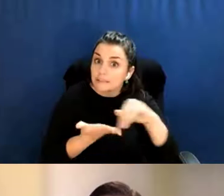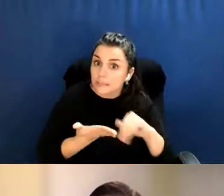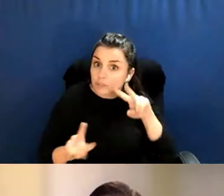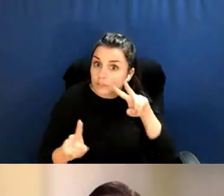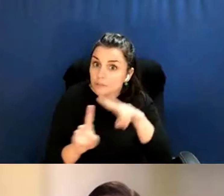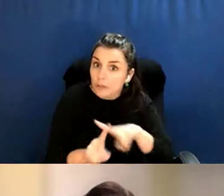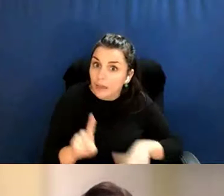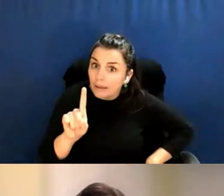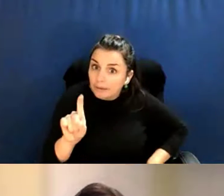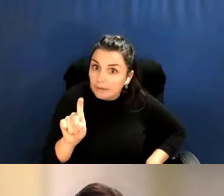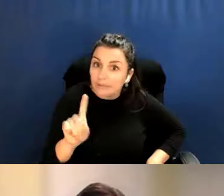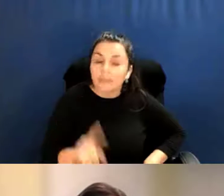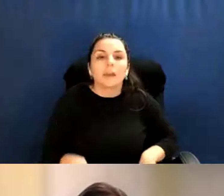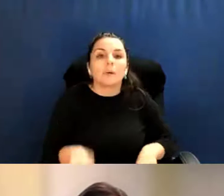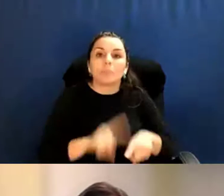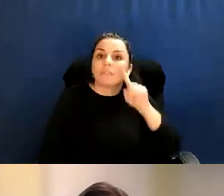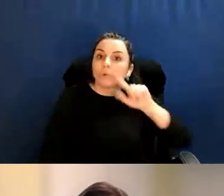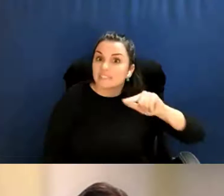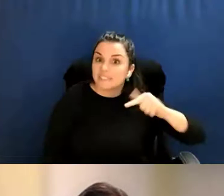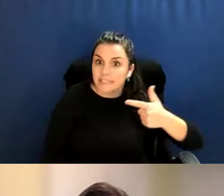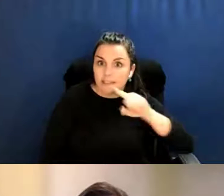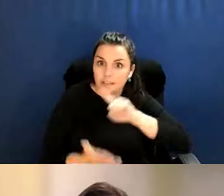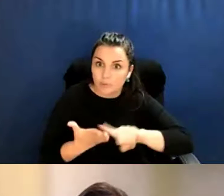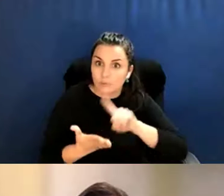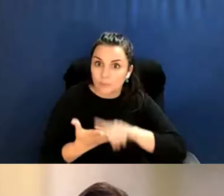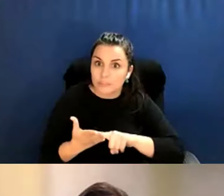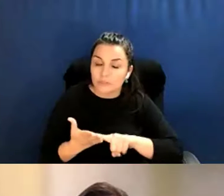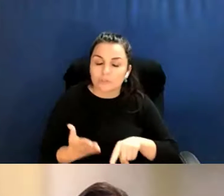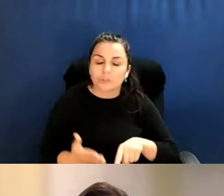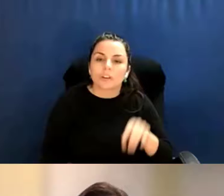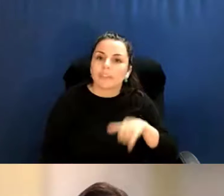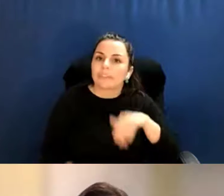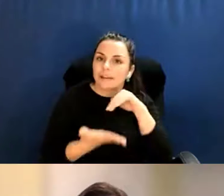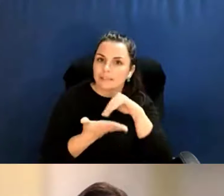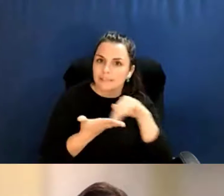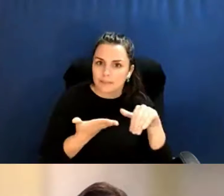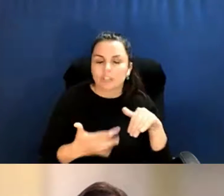And for secondary research like that, the exemption that we're thinking of usually,